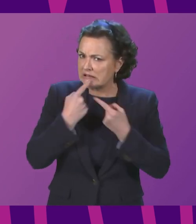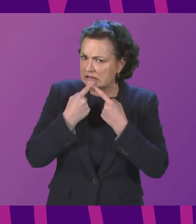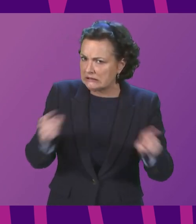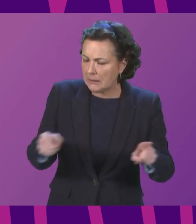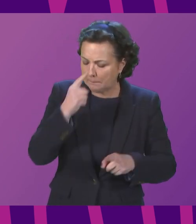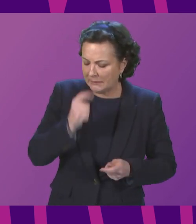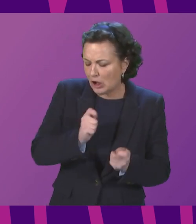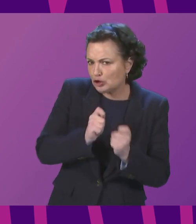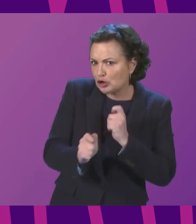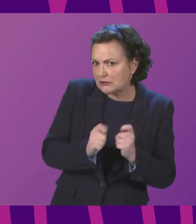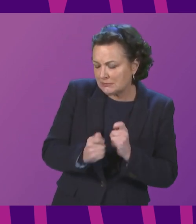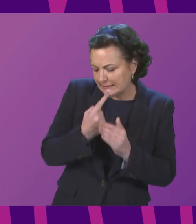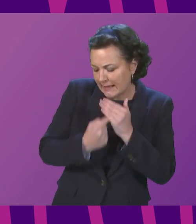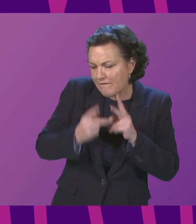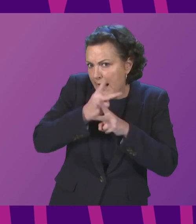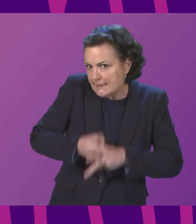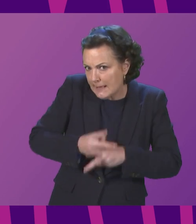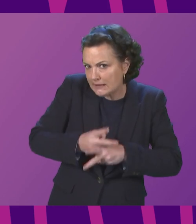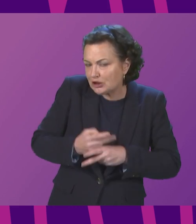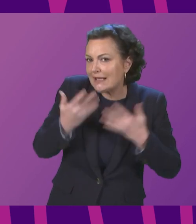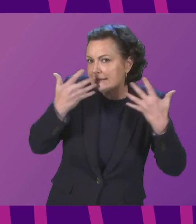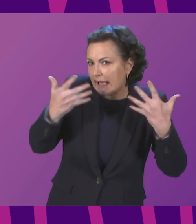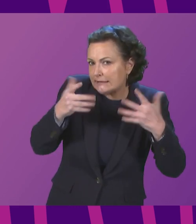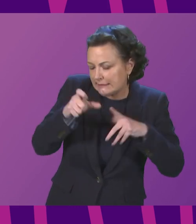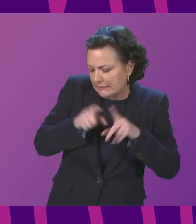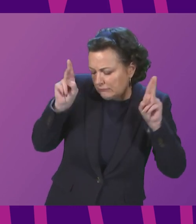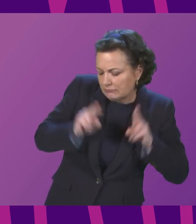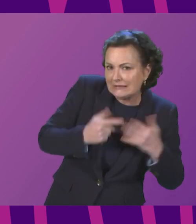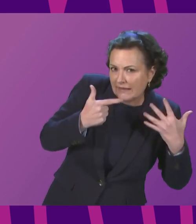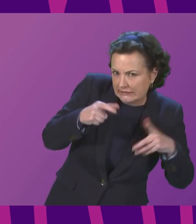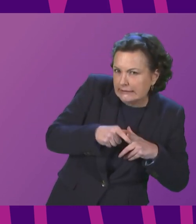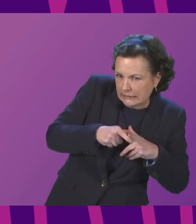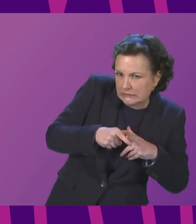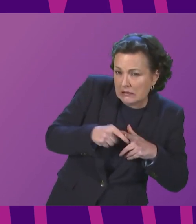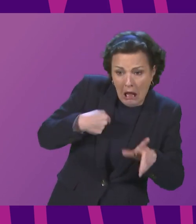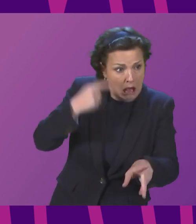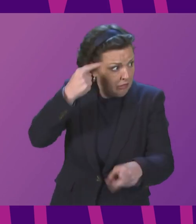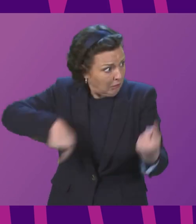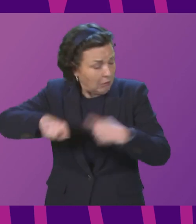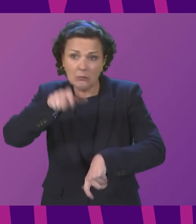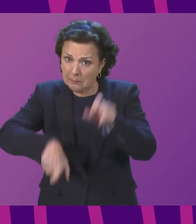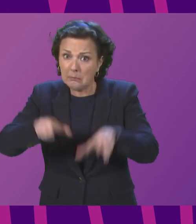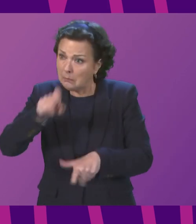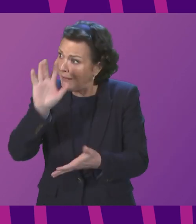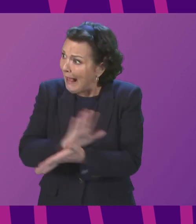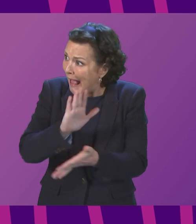been made. I am certain that people are respectful of advice that is given based on the science, and I trust that the science is behind the Government’s decision, so I will not ask